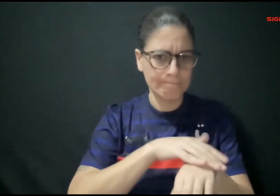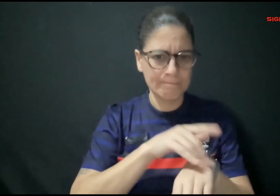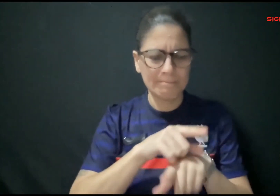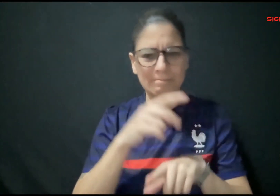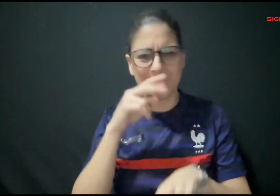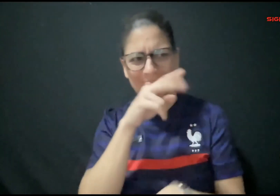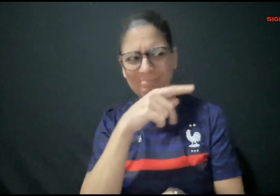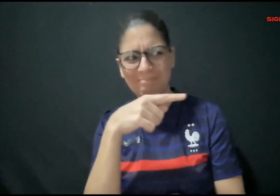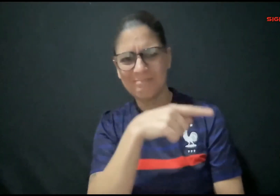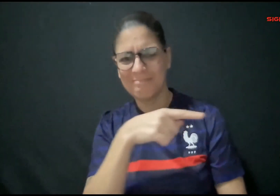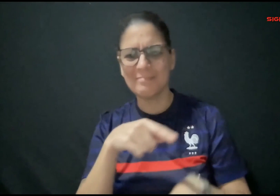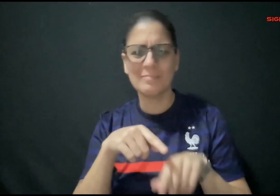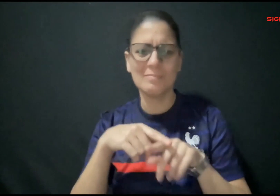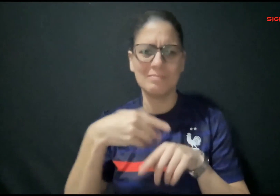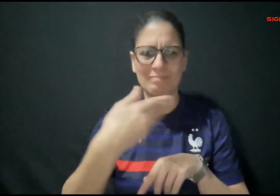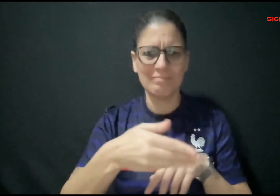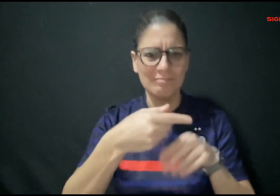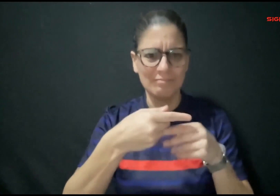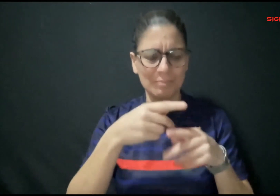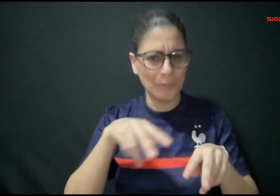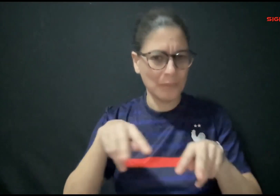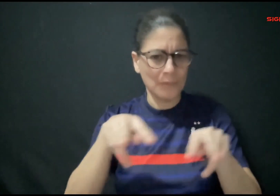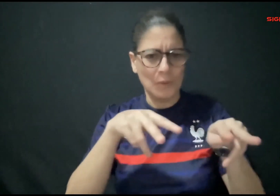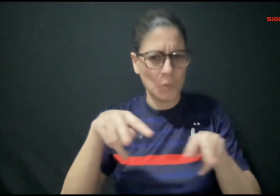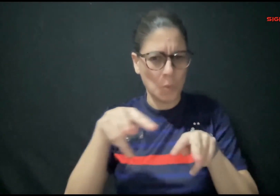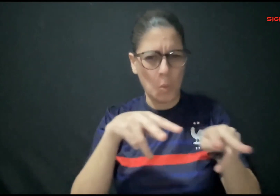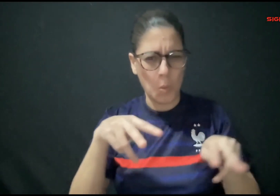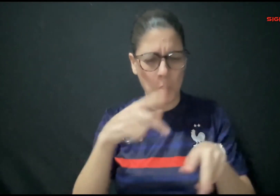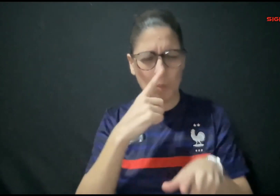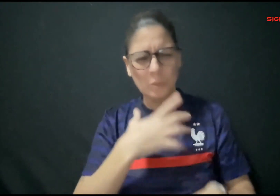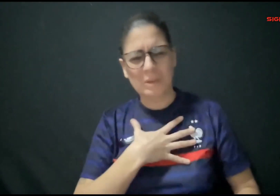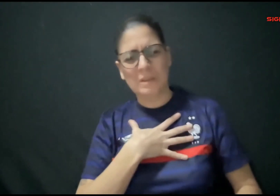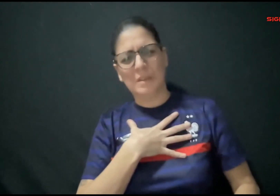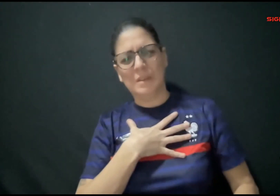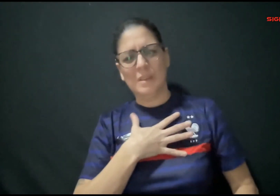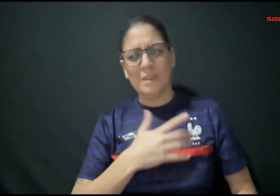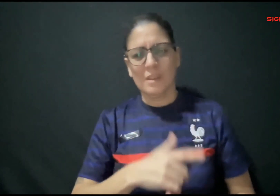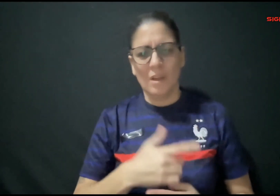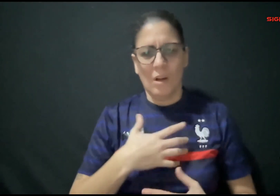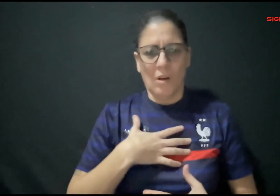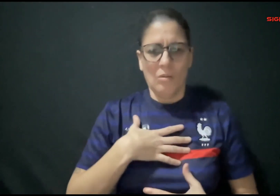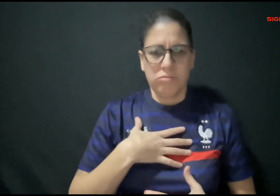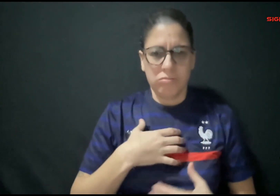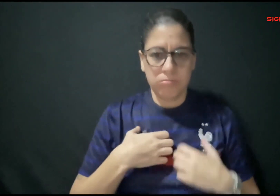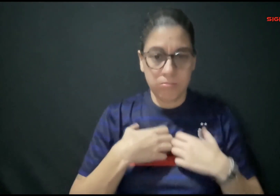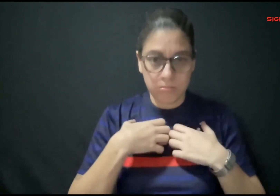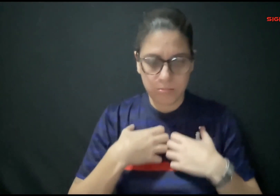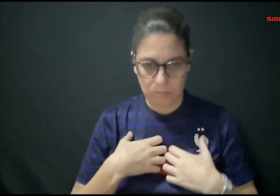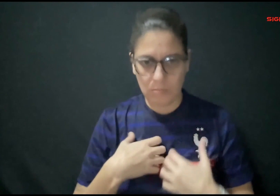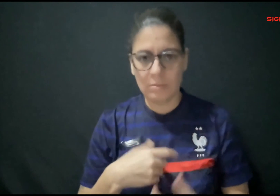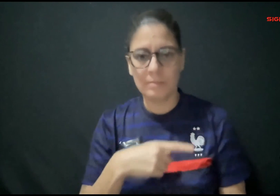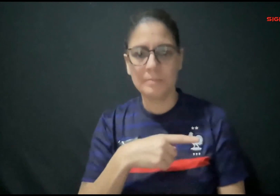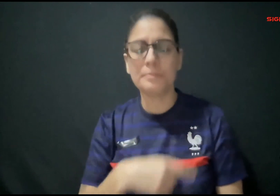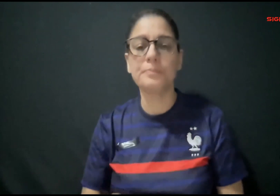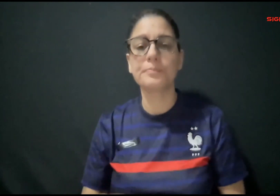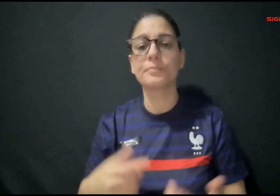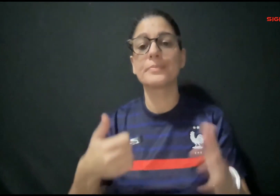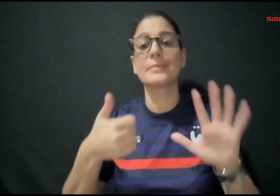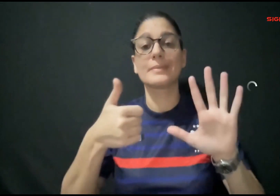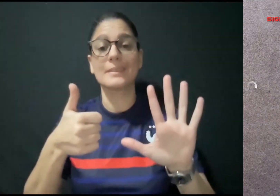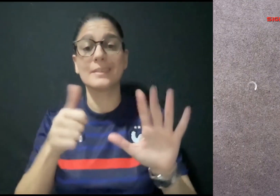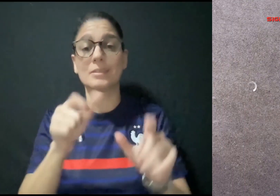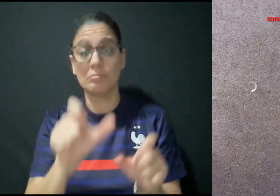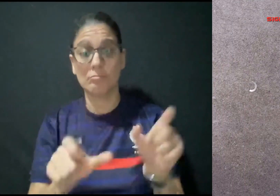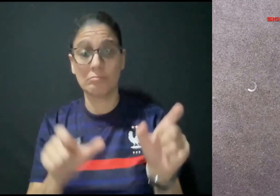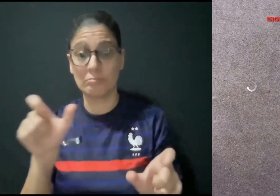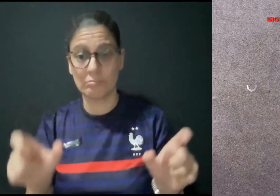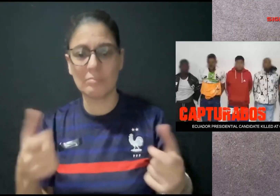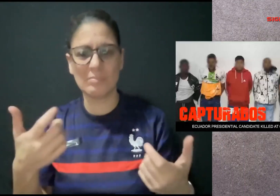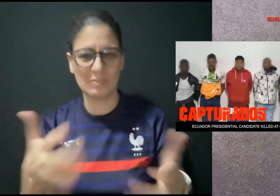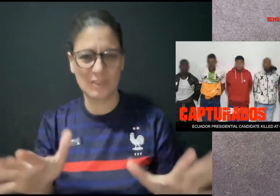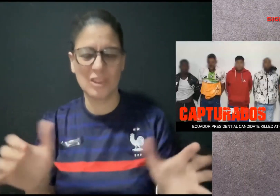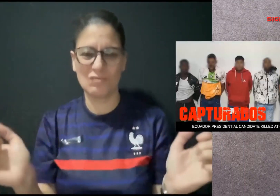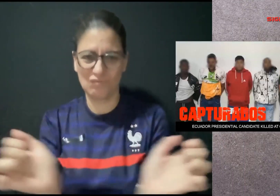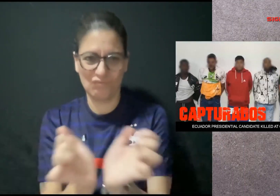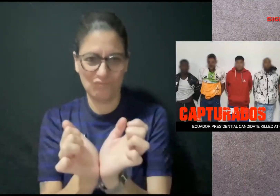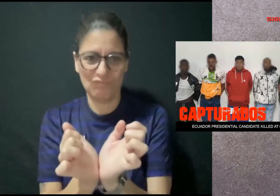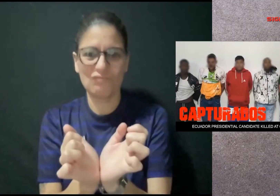we want to warn you video in this story may be disturbing to some viewers